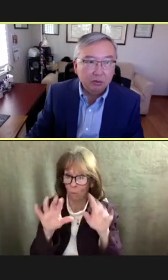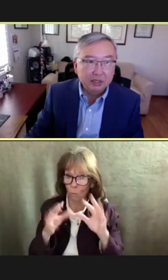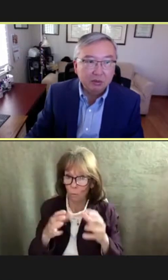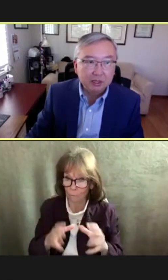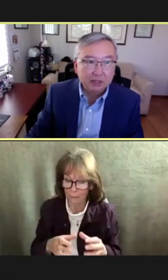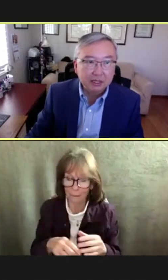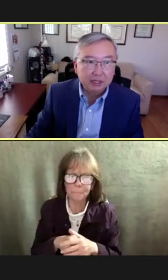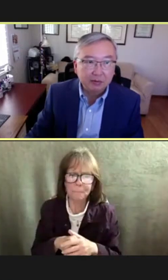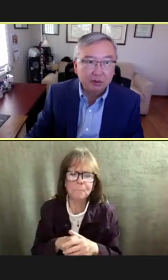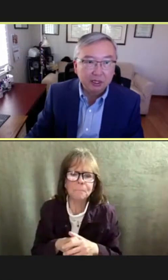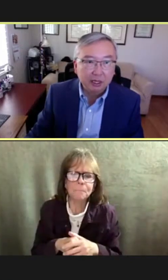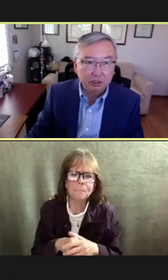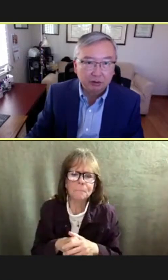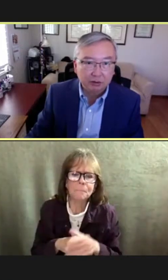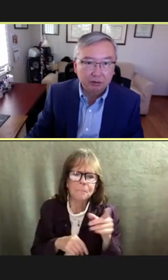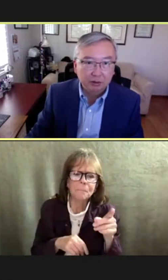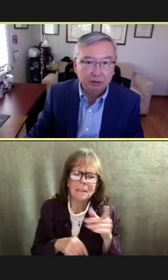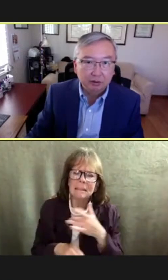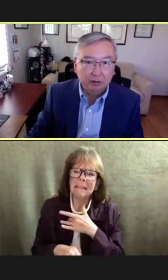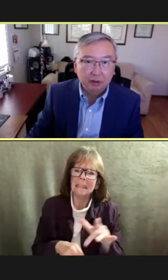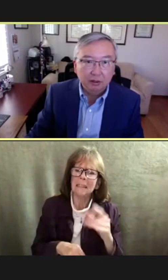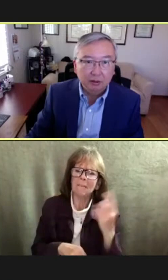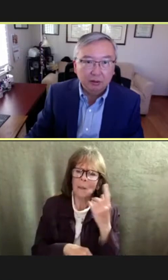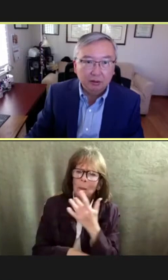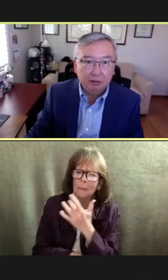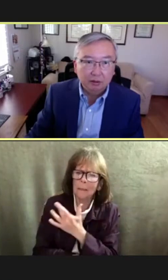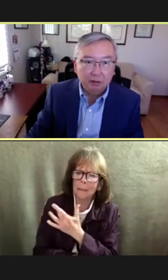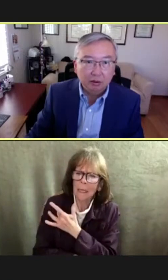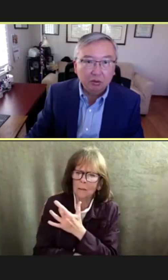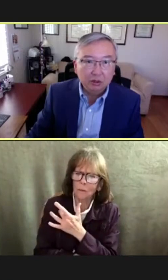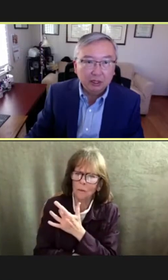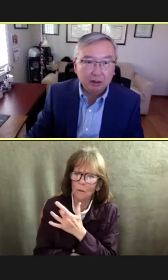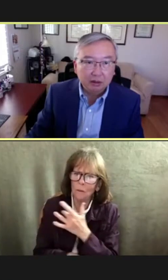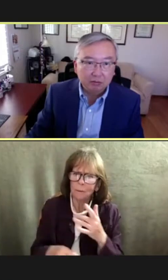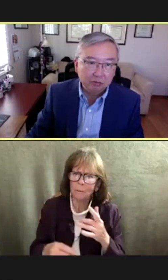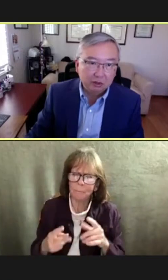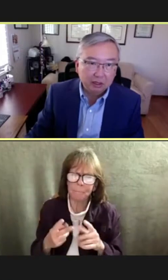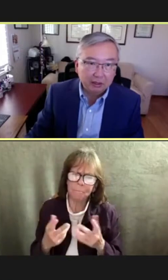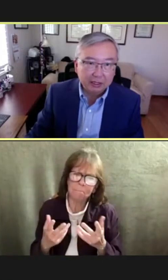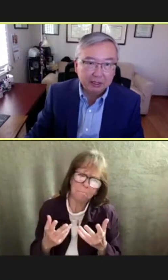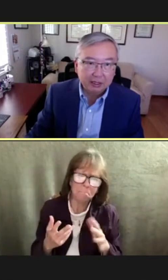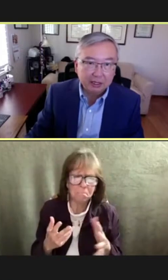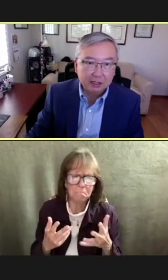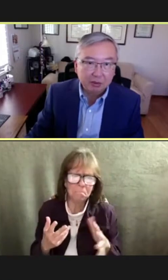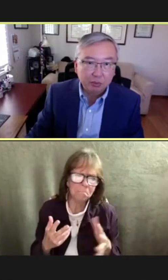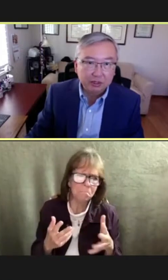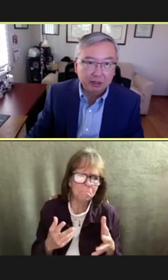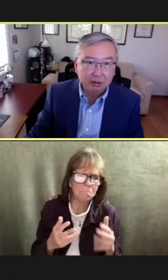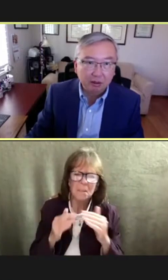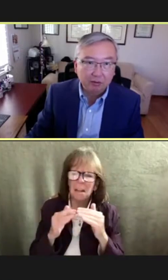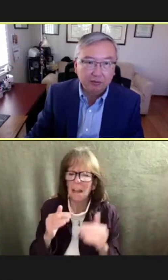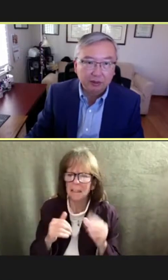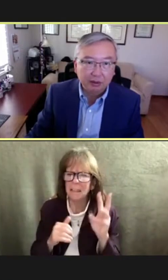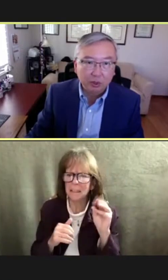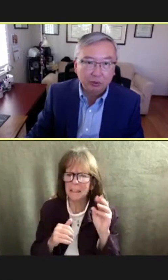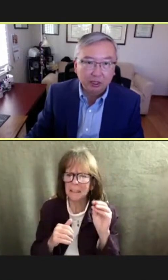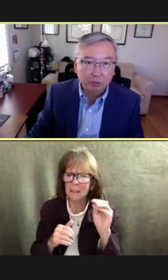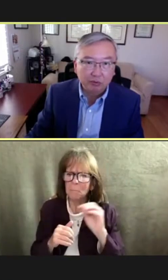When someone is sensitive to touch, Only less than 60% of primary care provider and